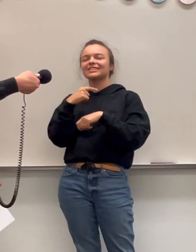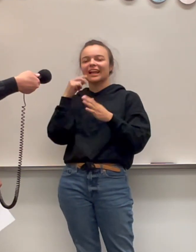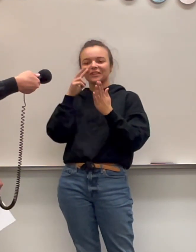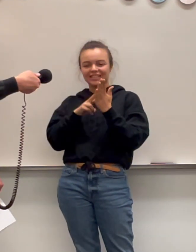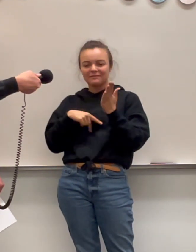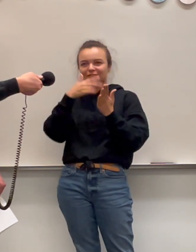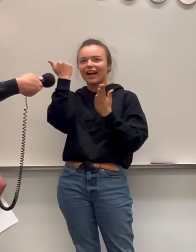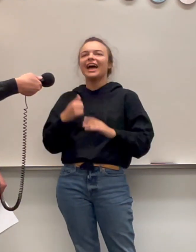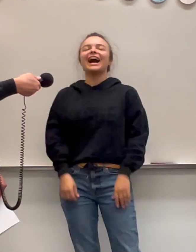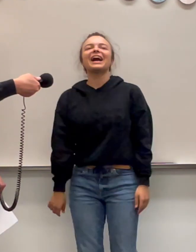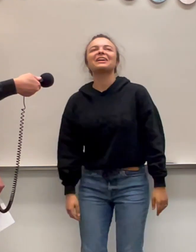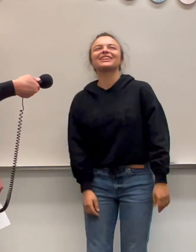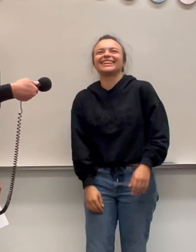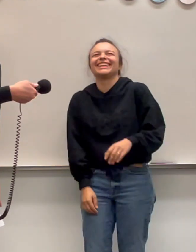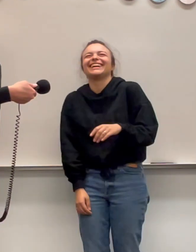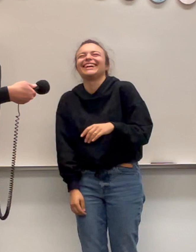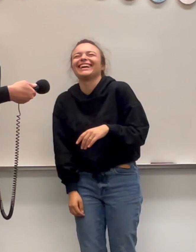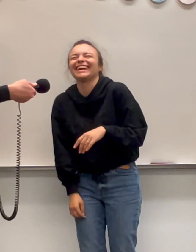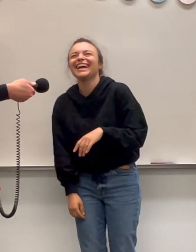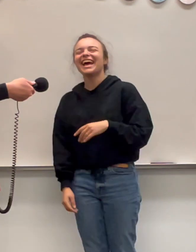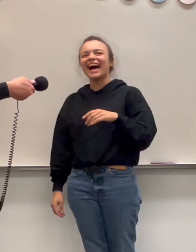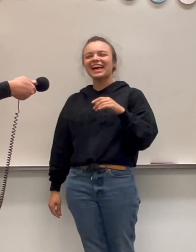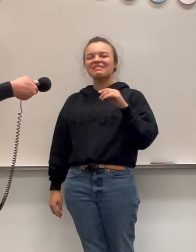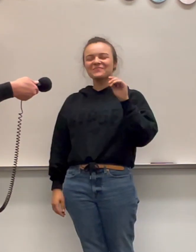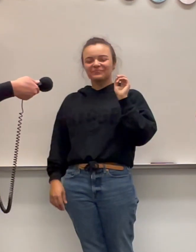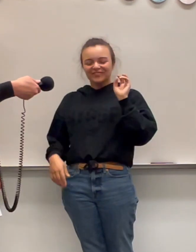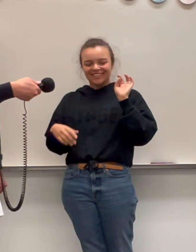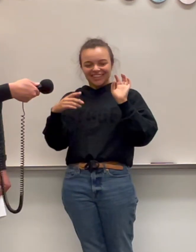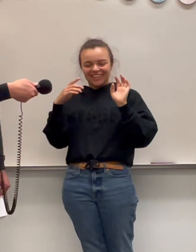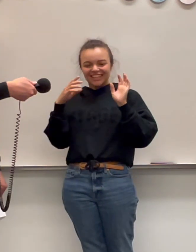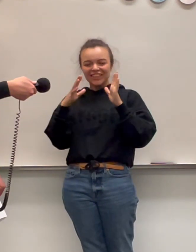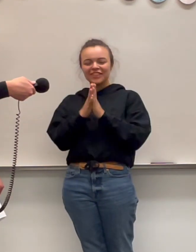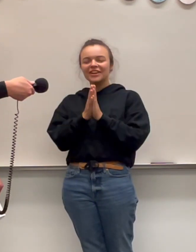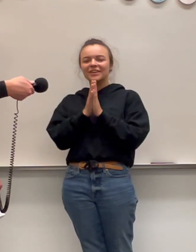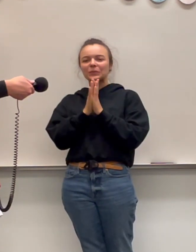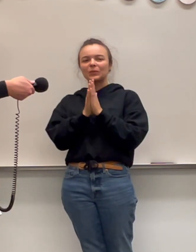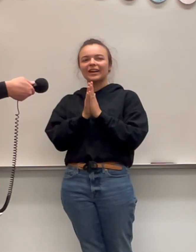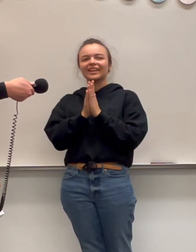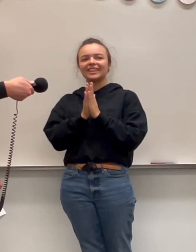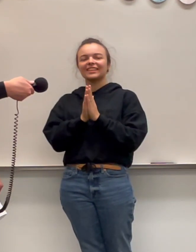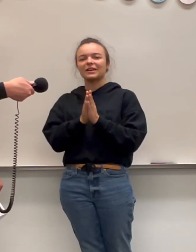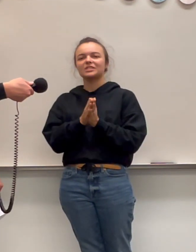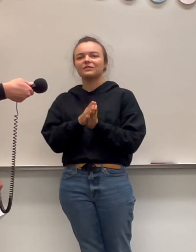questions and I looked at them and forgot um um of course the one thing that I wish everyone